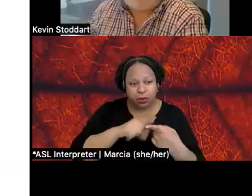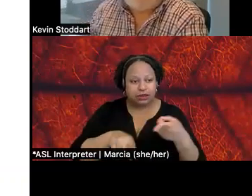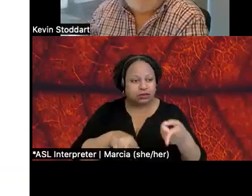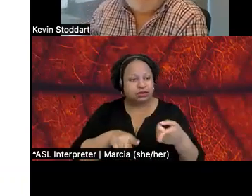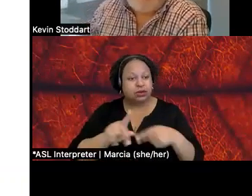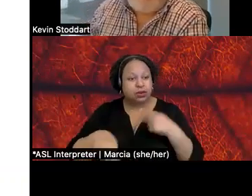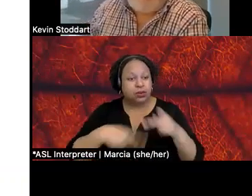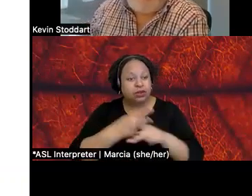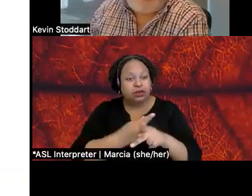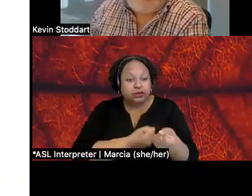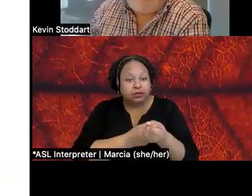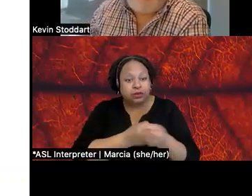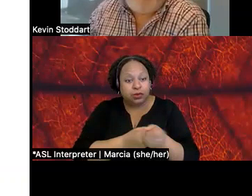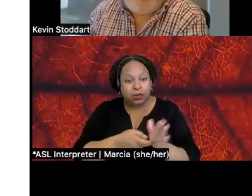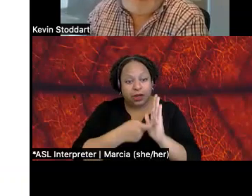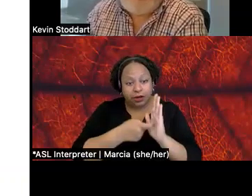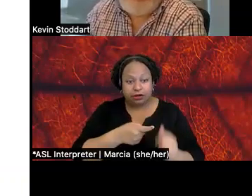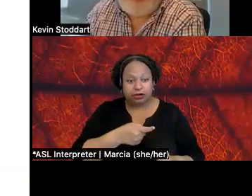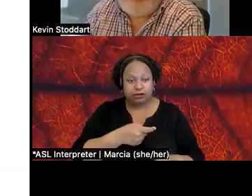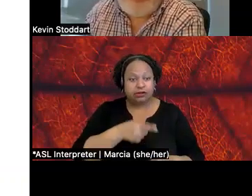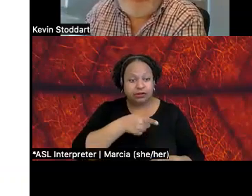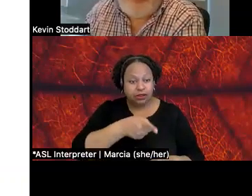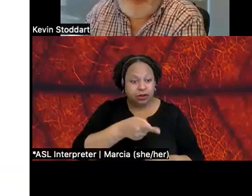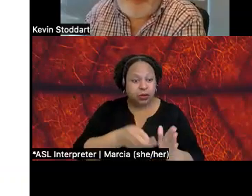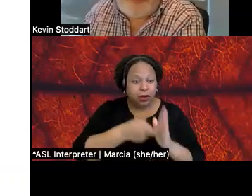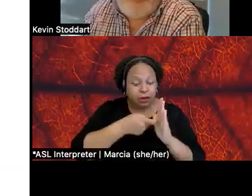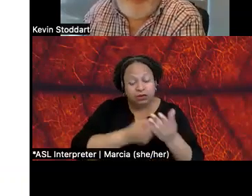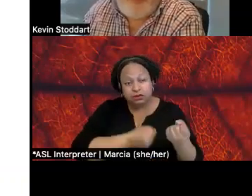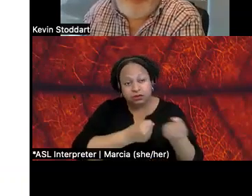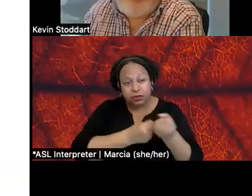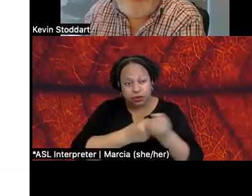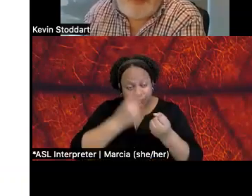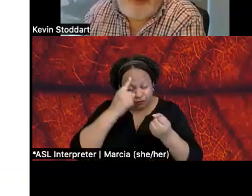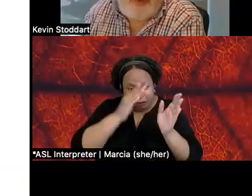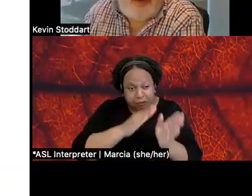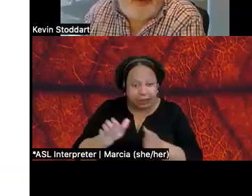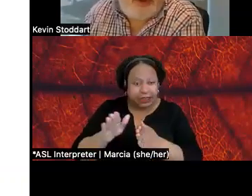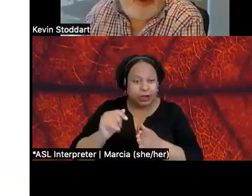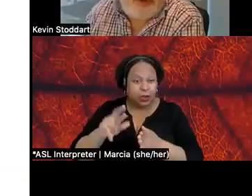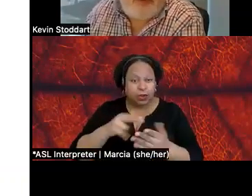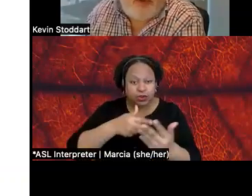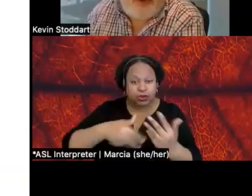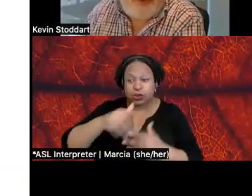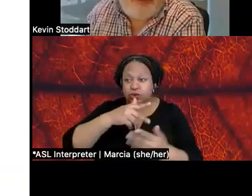Or do they need organizational supports or social emotional supports?